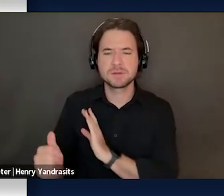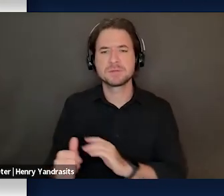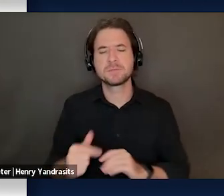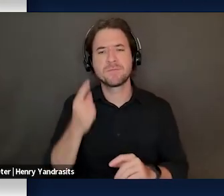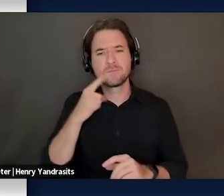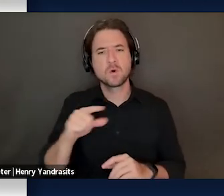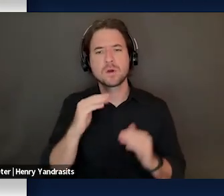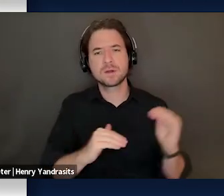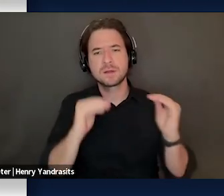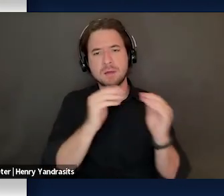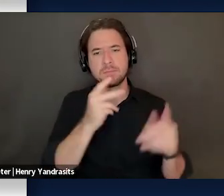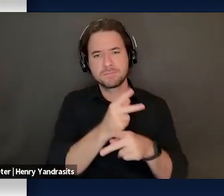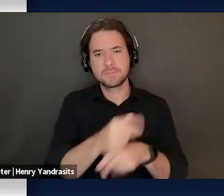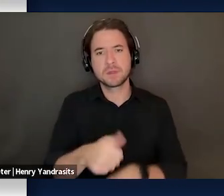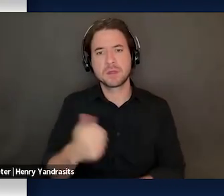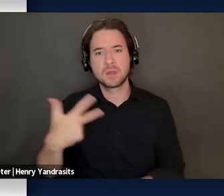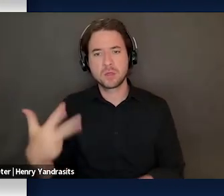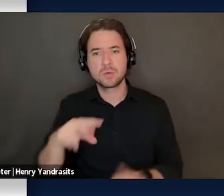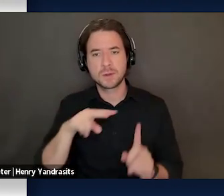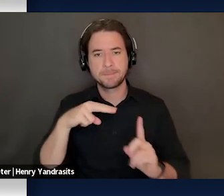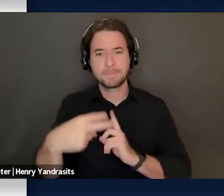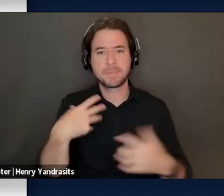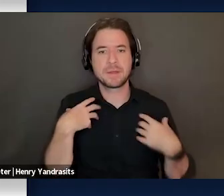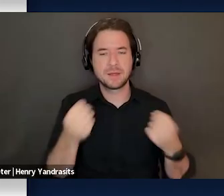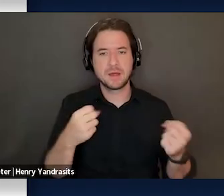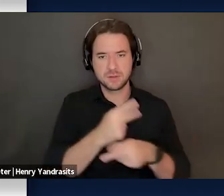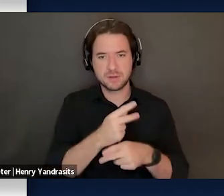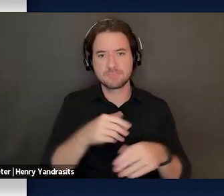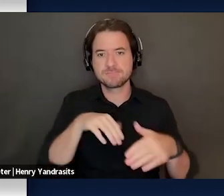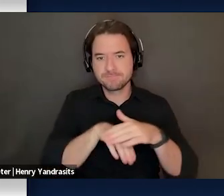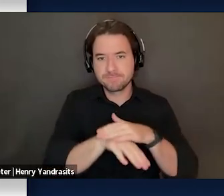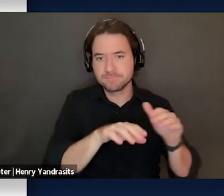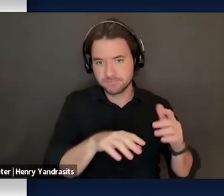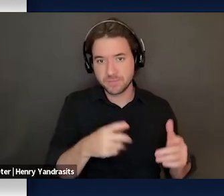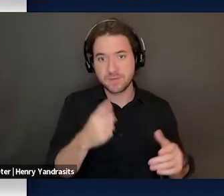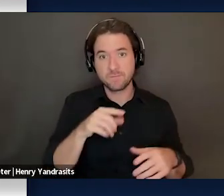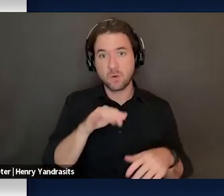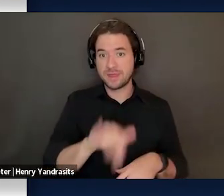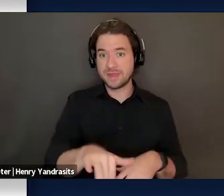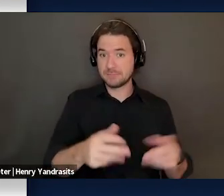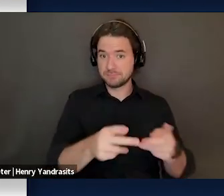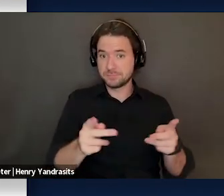And then the other three were perceptions of how care accessibility at the institution, so we wanted to get a sense from.